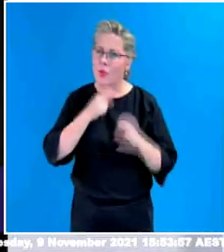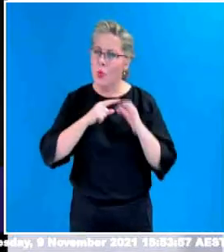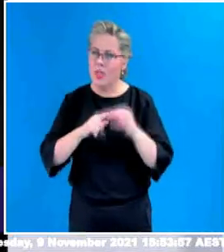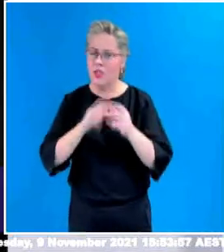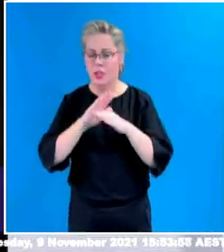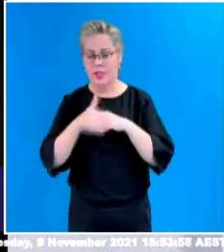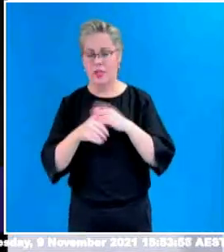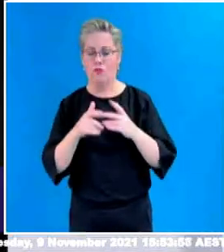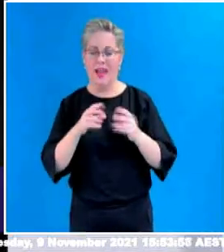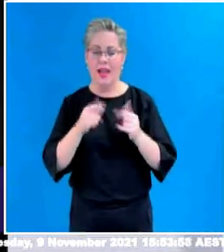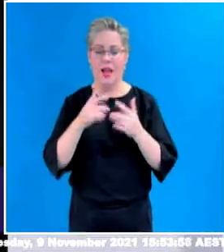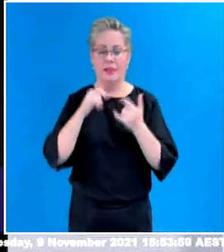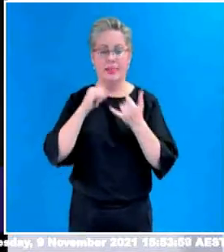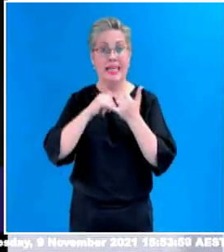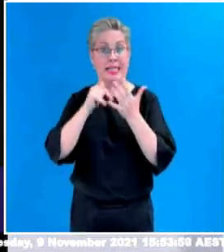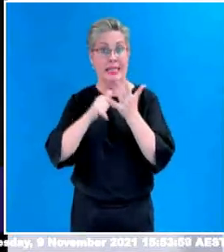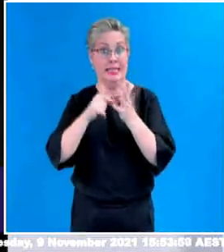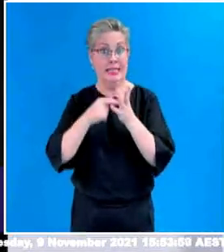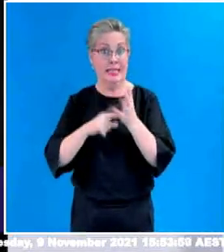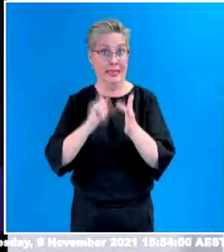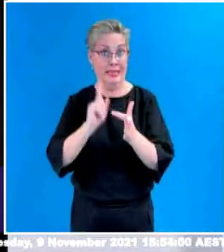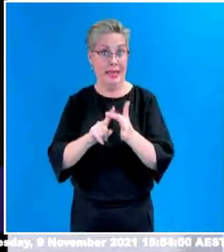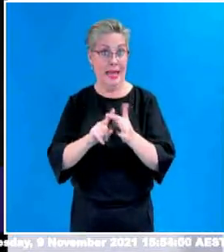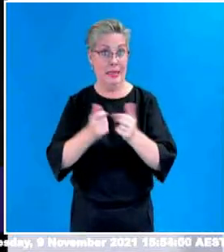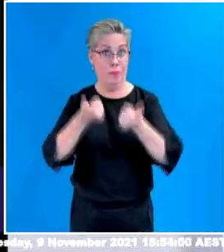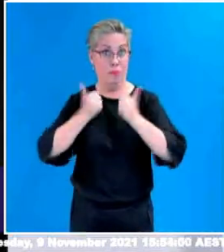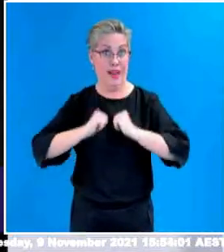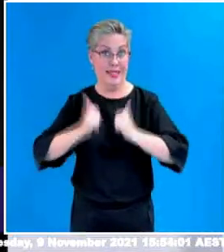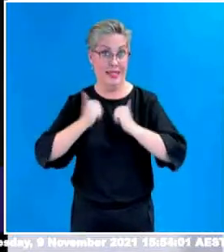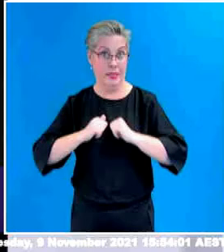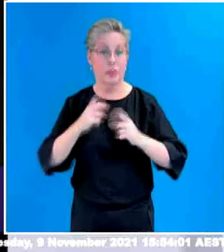Do you accept that the state practice reflects that the focal point should be